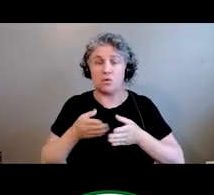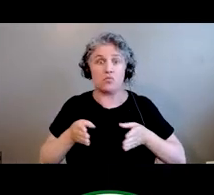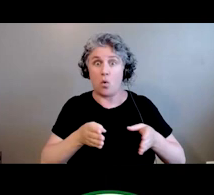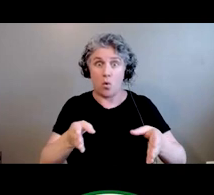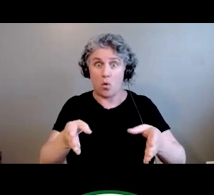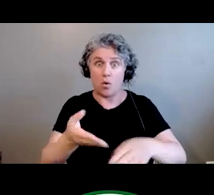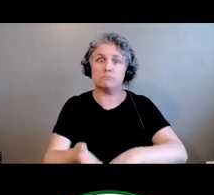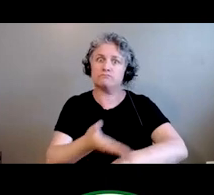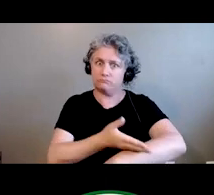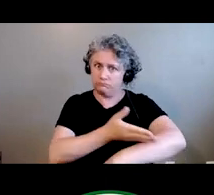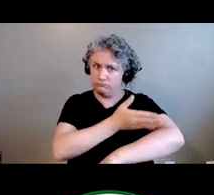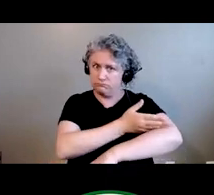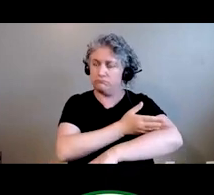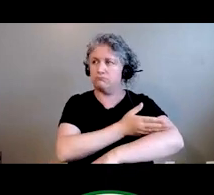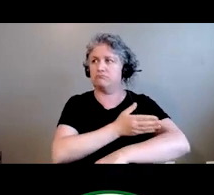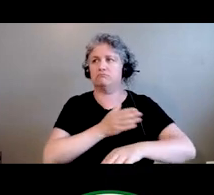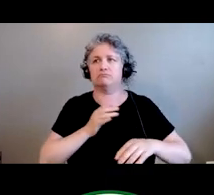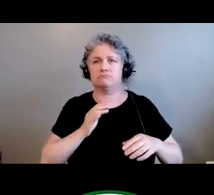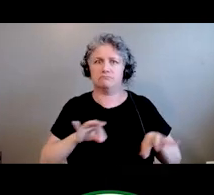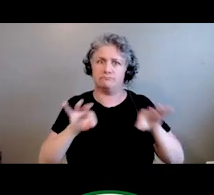not the aid to exactly where people are.